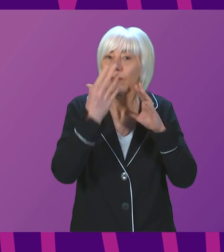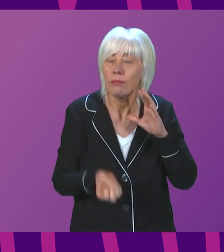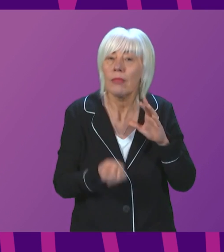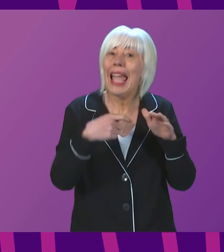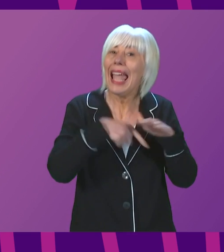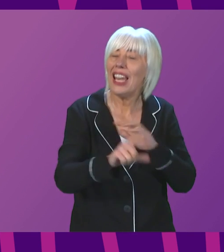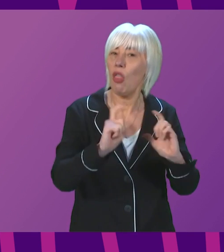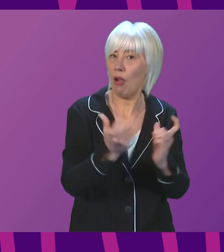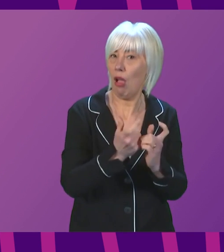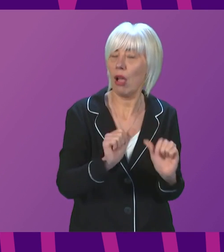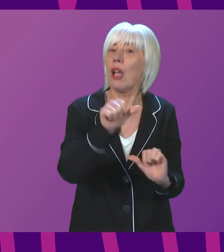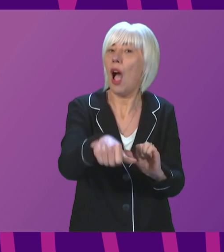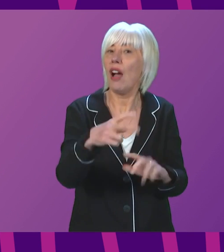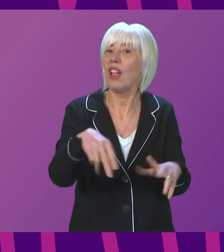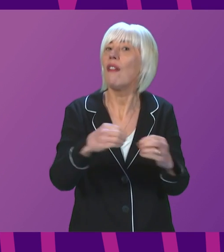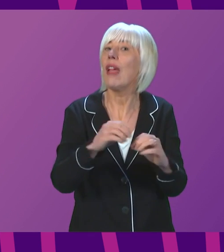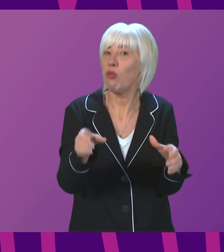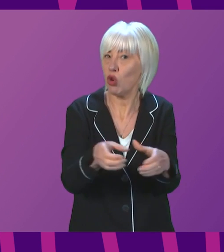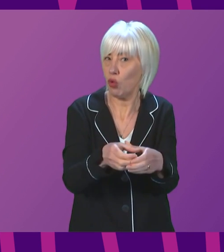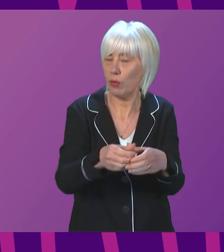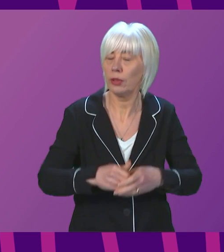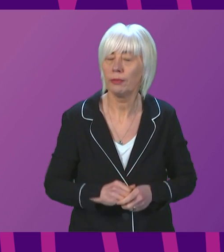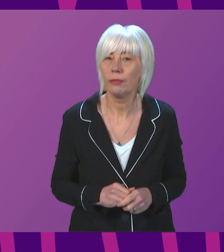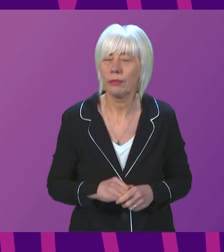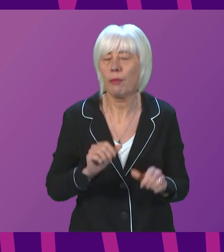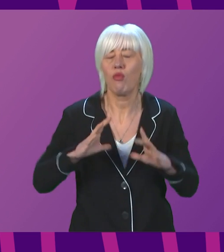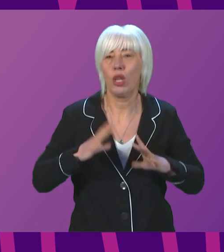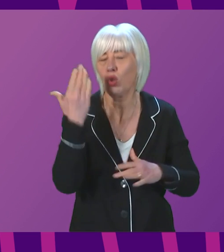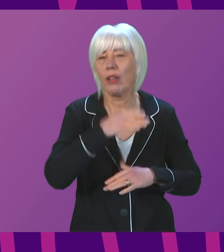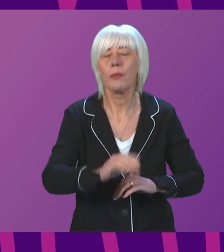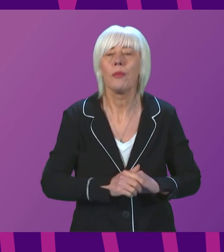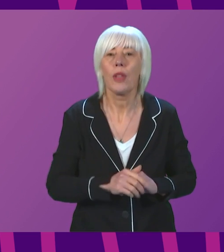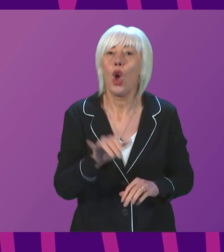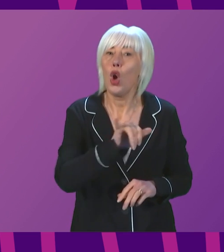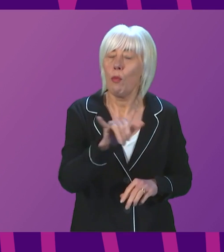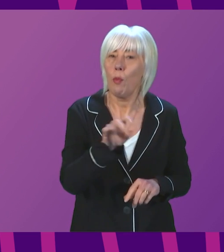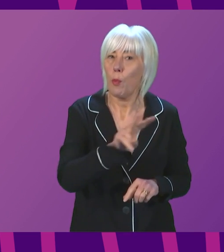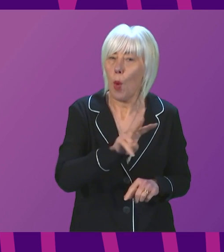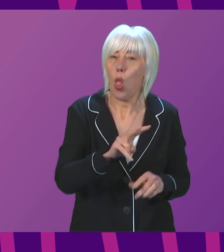The sub-group has advised that that change should apply to both pupils and staff in classrooms